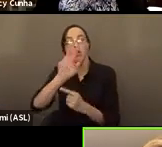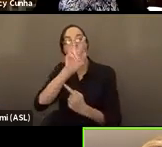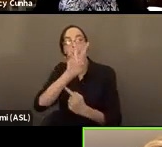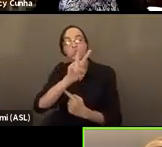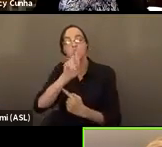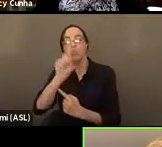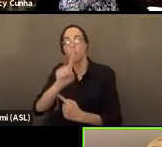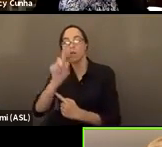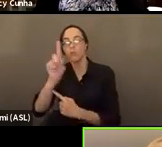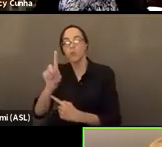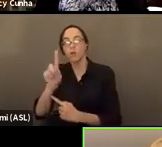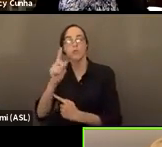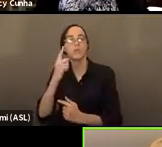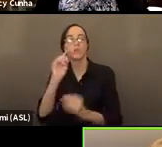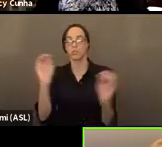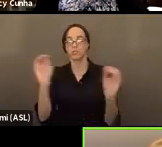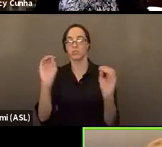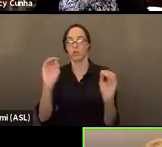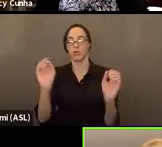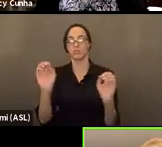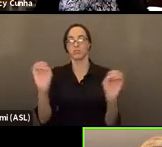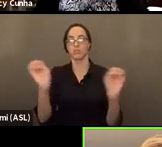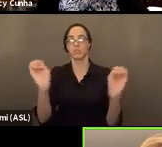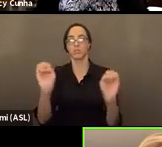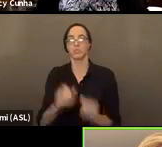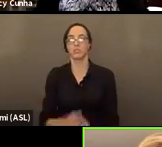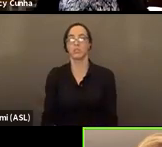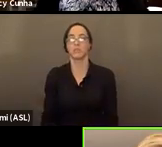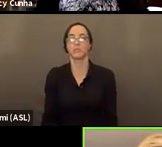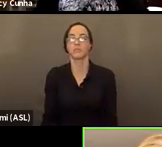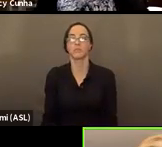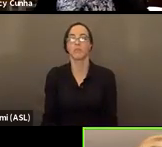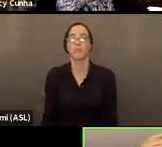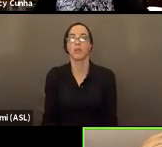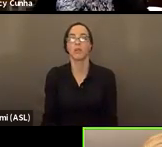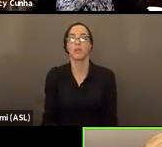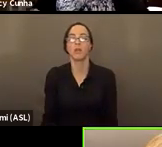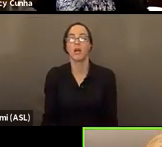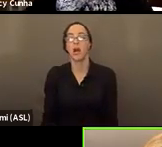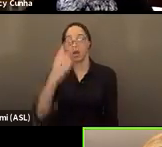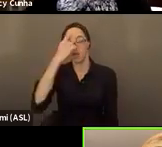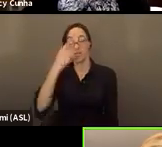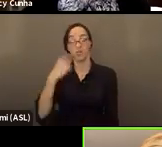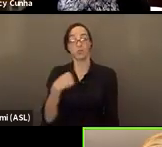um i think we are done with our panelists but we are not done with our questions